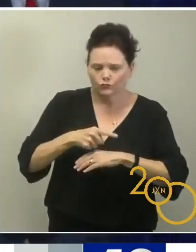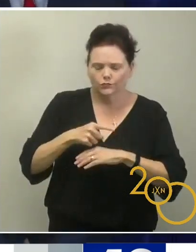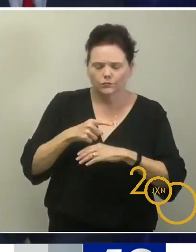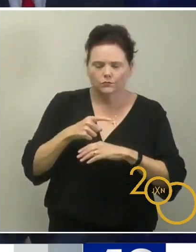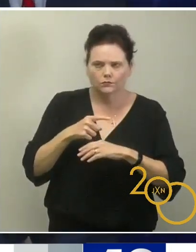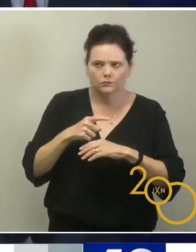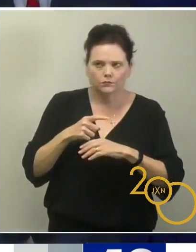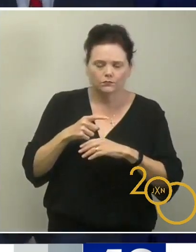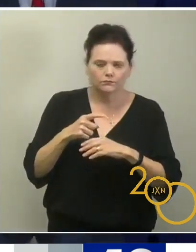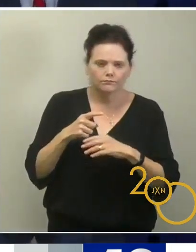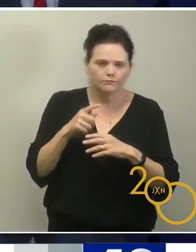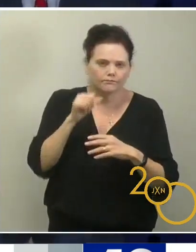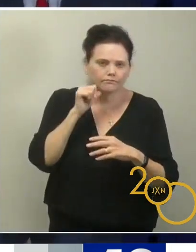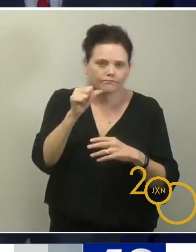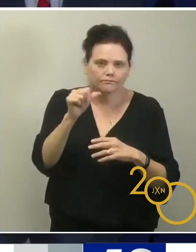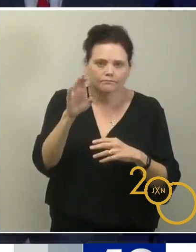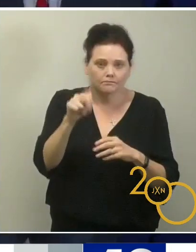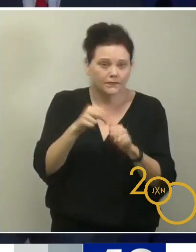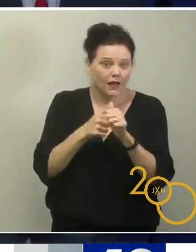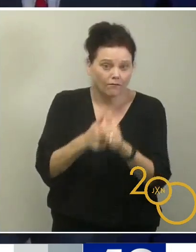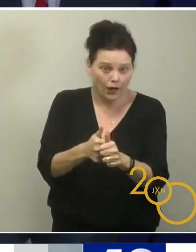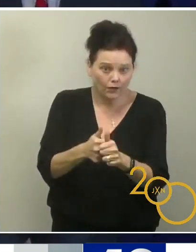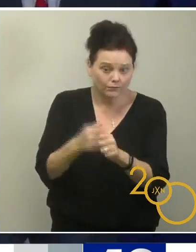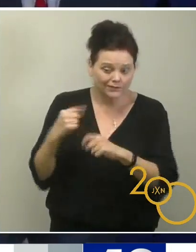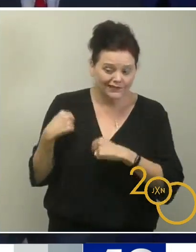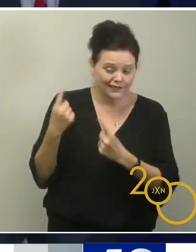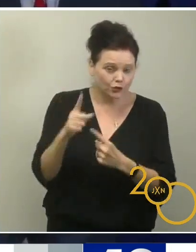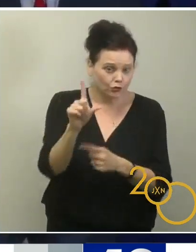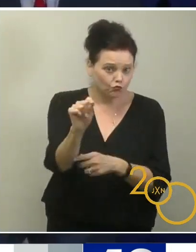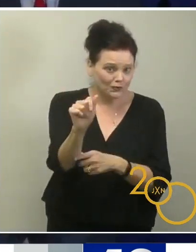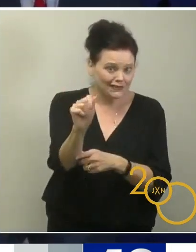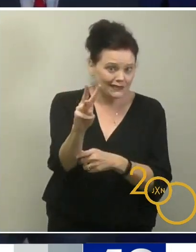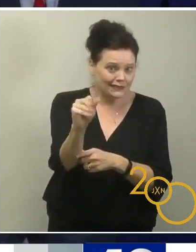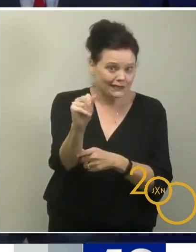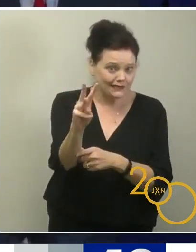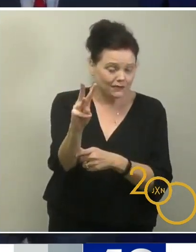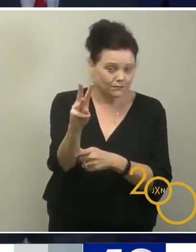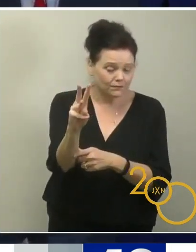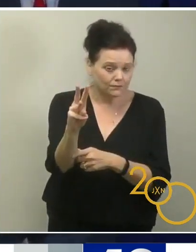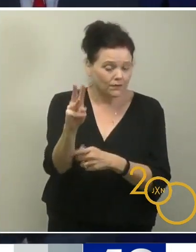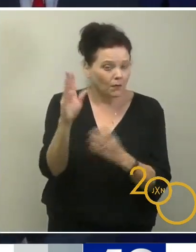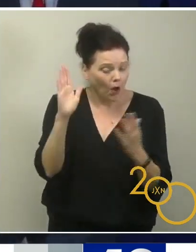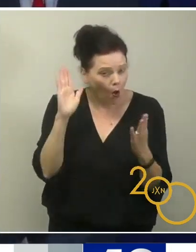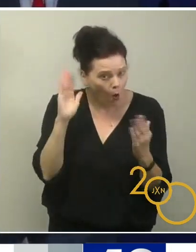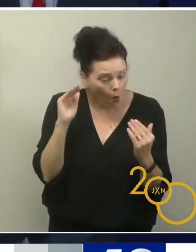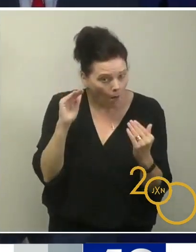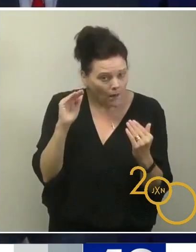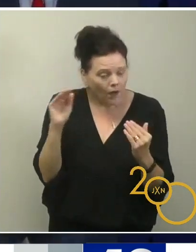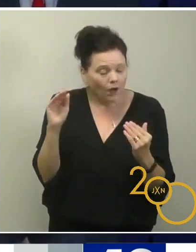WILL BE KEPT UP-TO-DATE ON EACH AND EVERY MOVE THAT IS MADE. AGAIN, THERE HAVE BEEN ORDERS